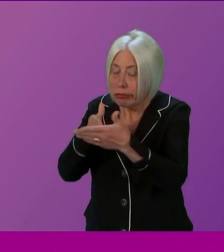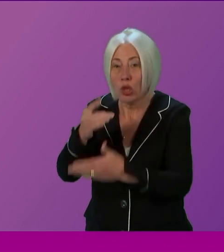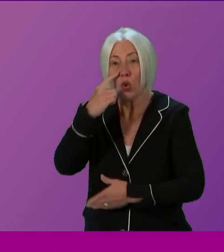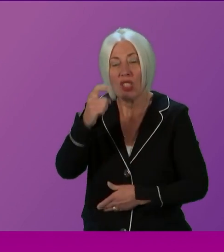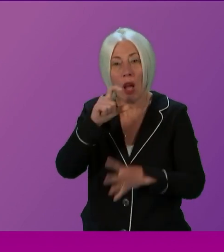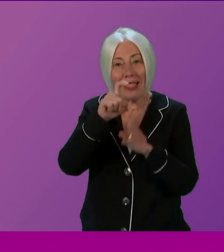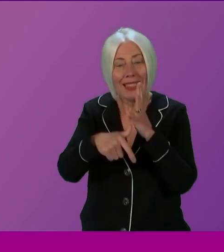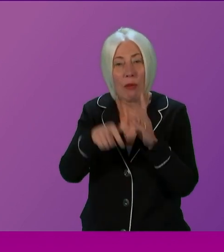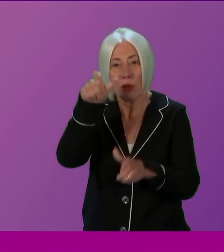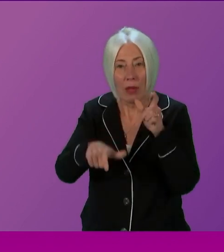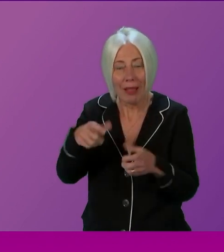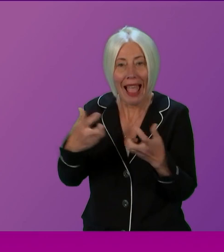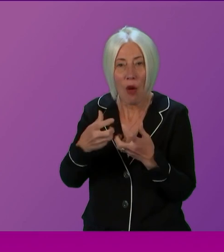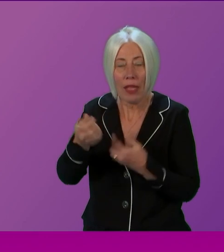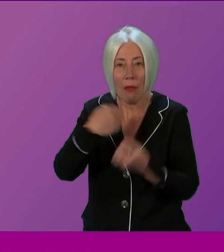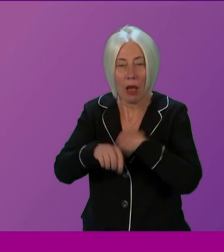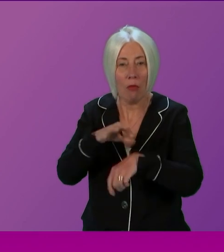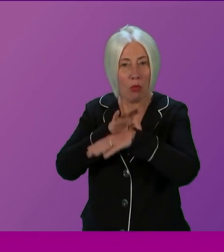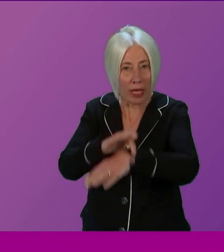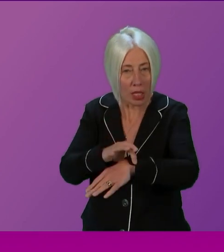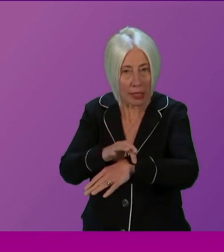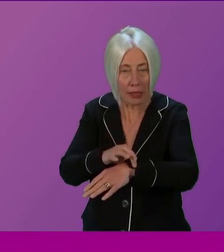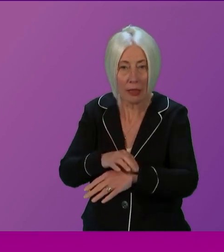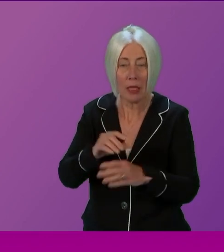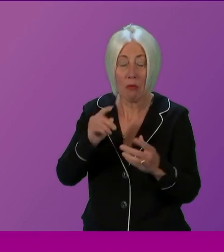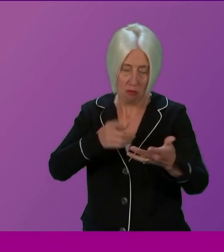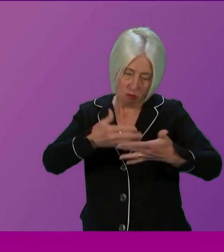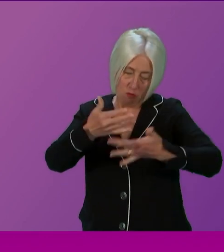people taking up apprenticeships. Figures show that significant progress has been